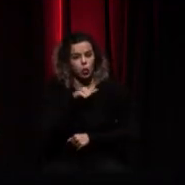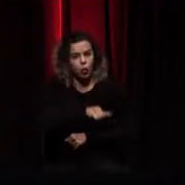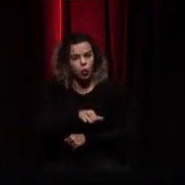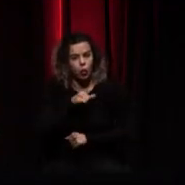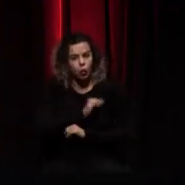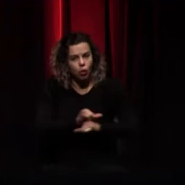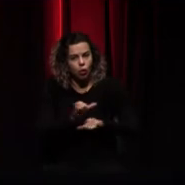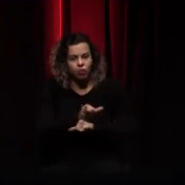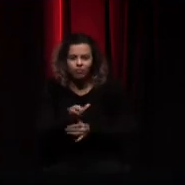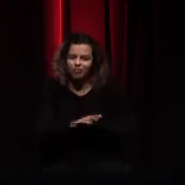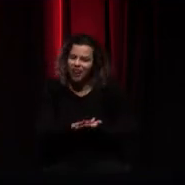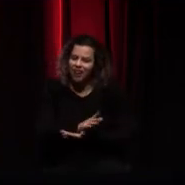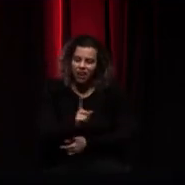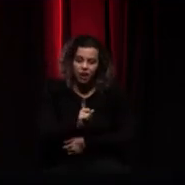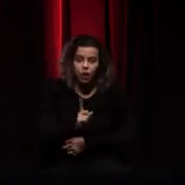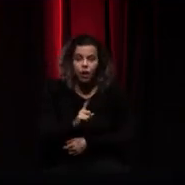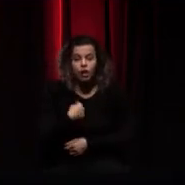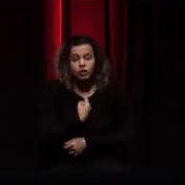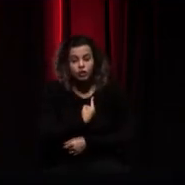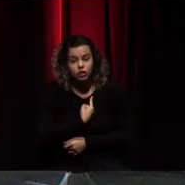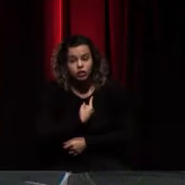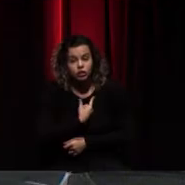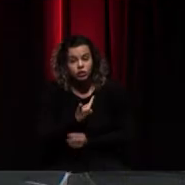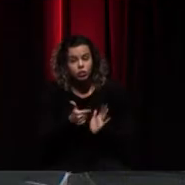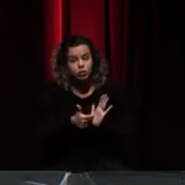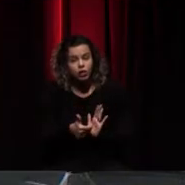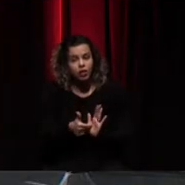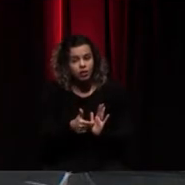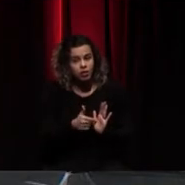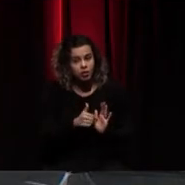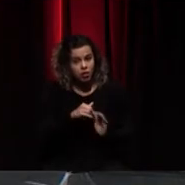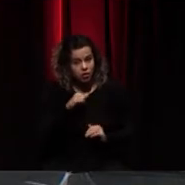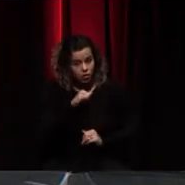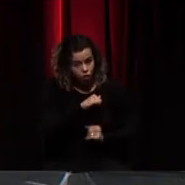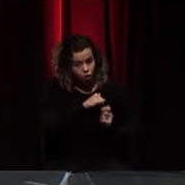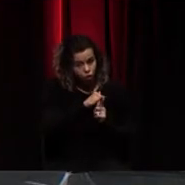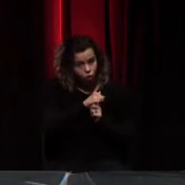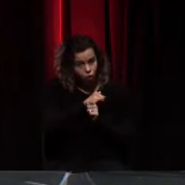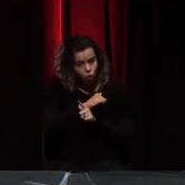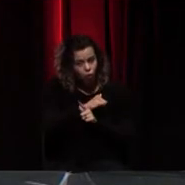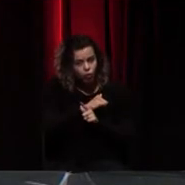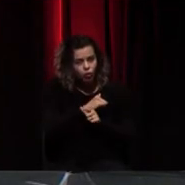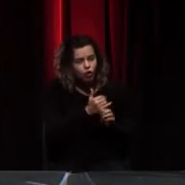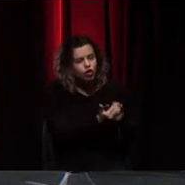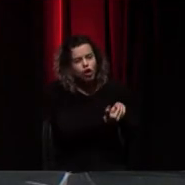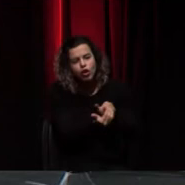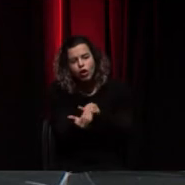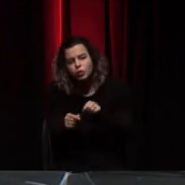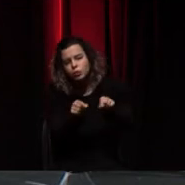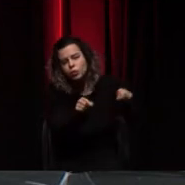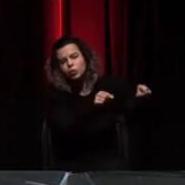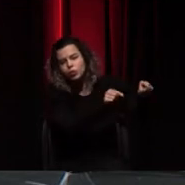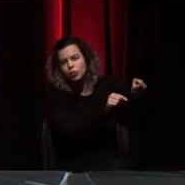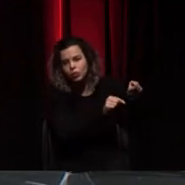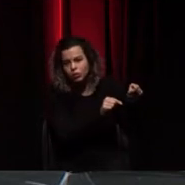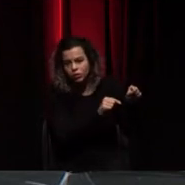but to show what the brand stands for. As Cleusa said, no one wants to be interrupted